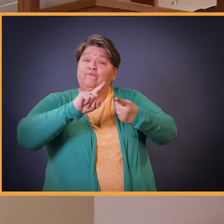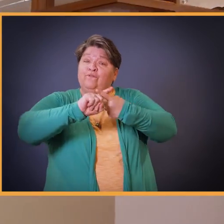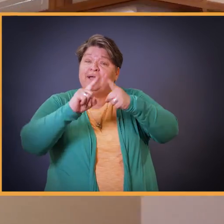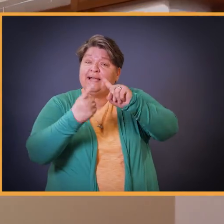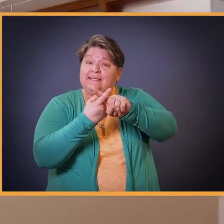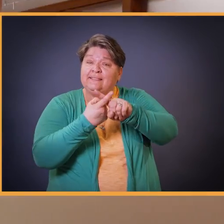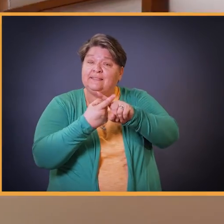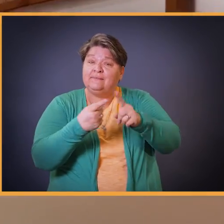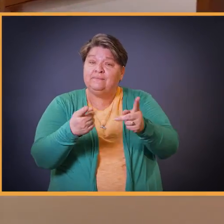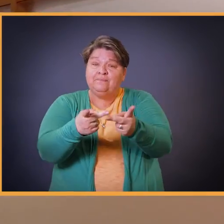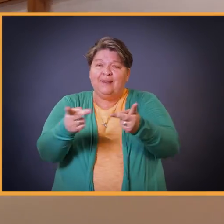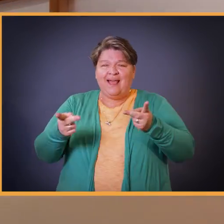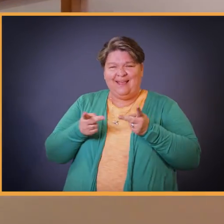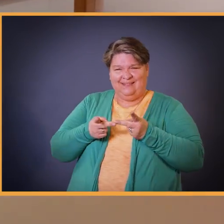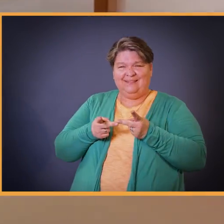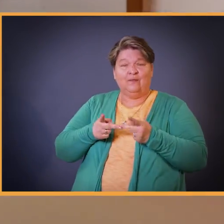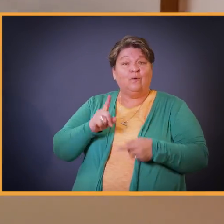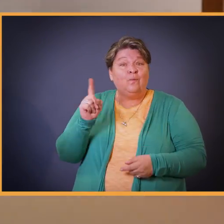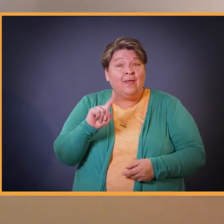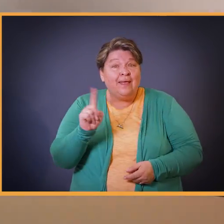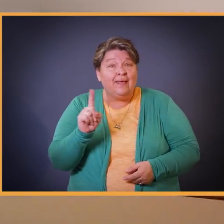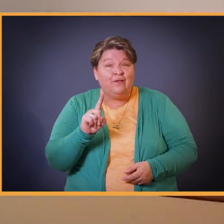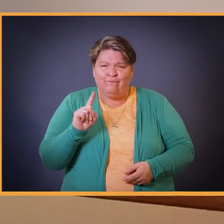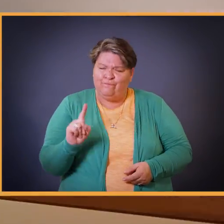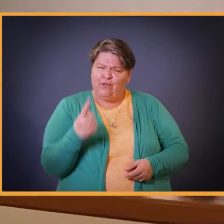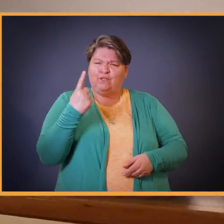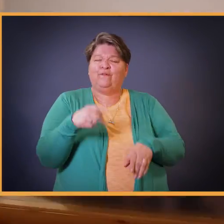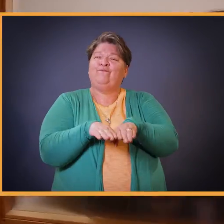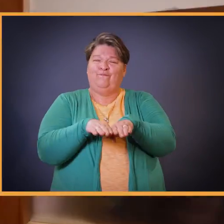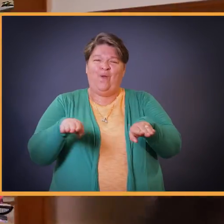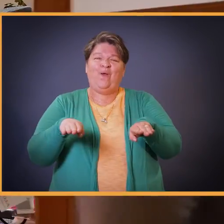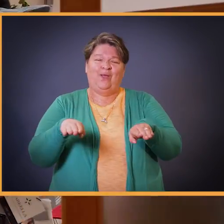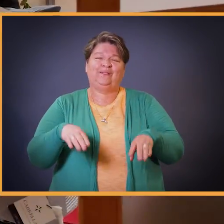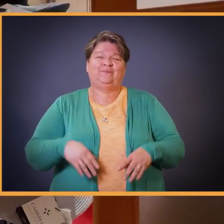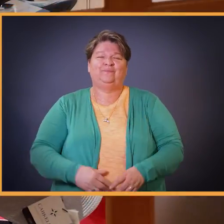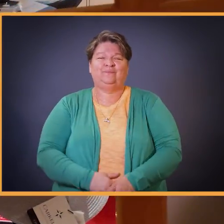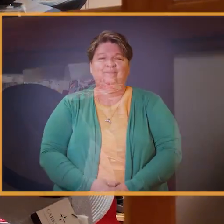or Friends Place, which are located on floor one of the Yawkey building.